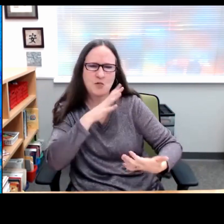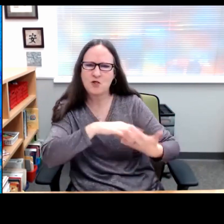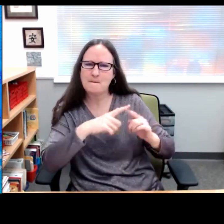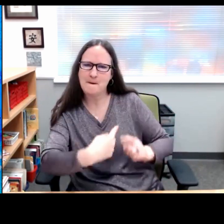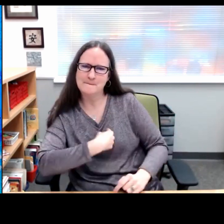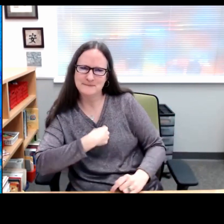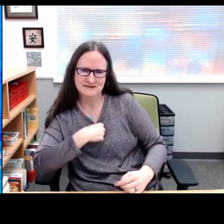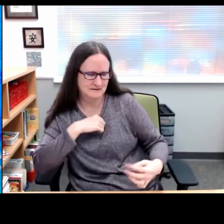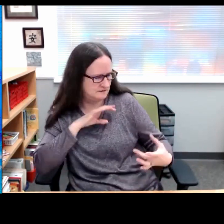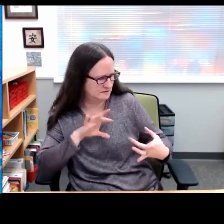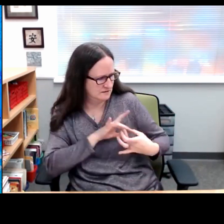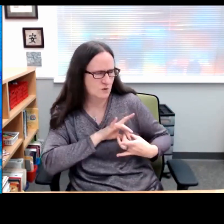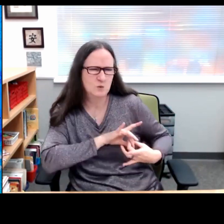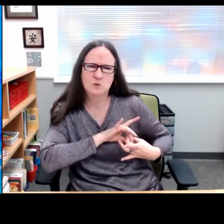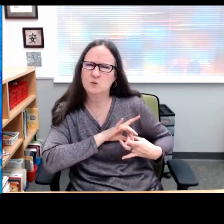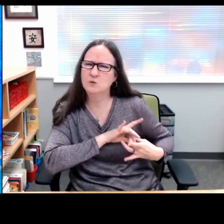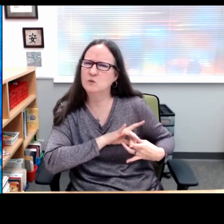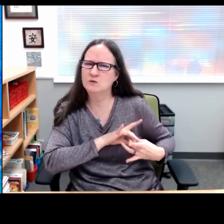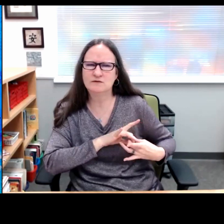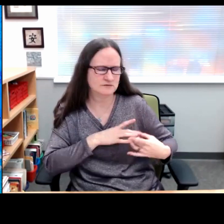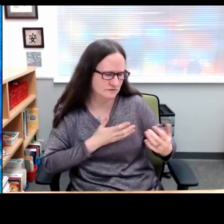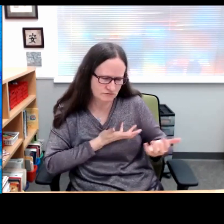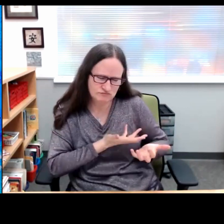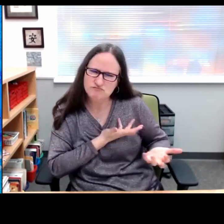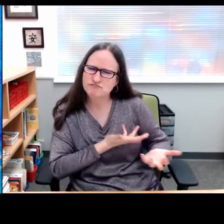I'm going to learn about what they need. I'm going to learn what they need from me,